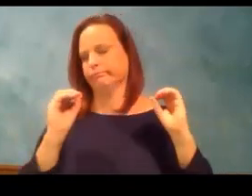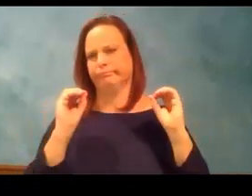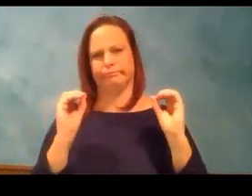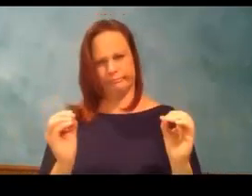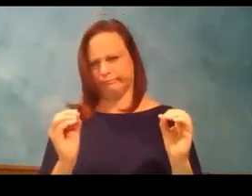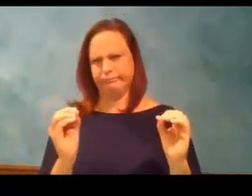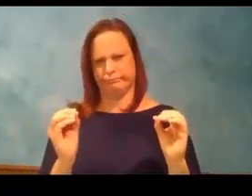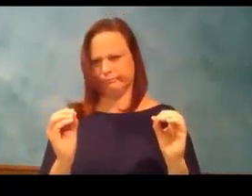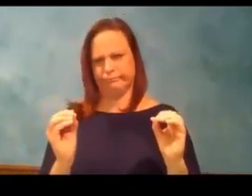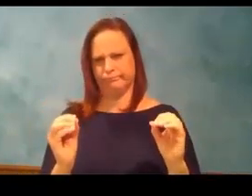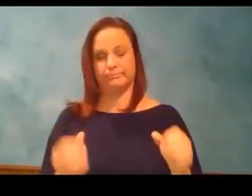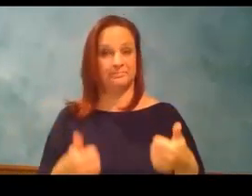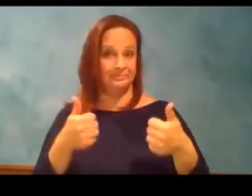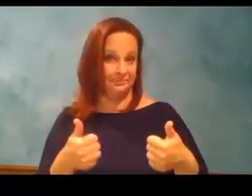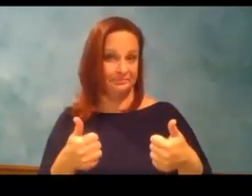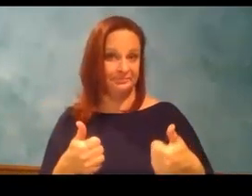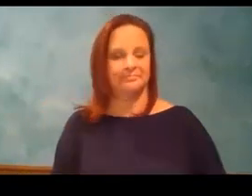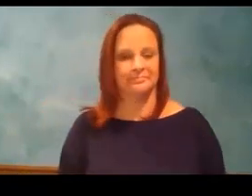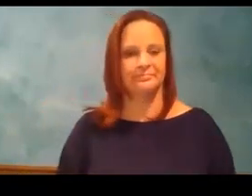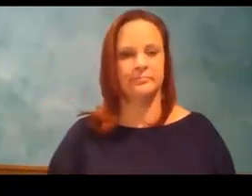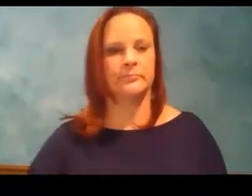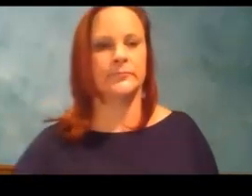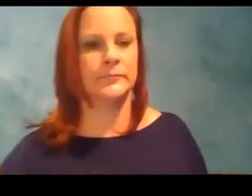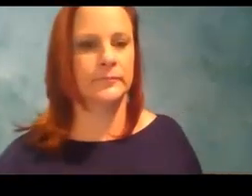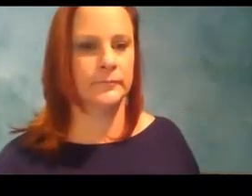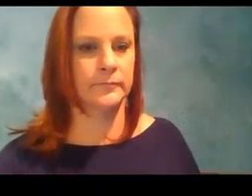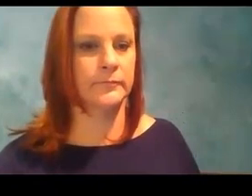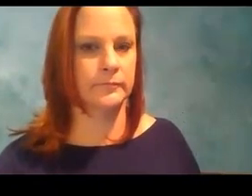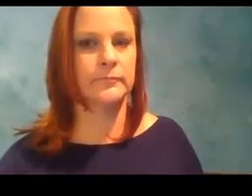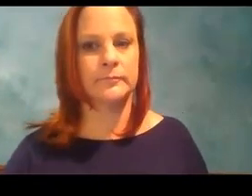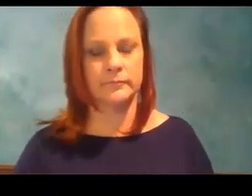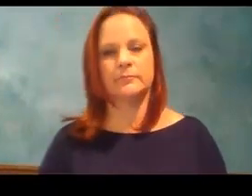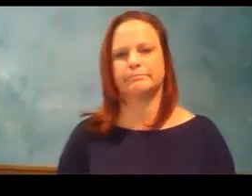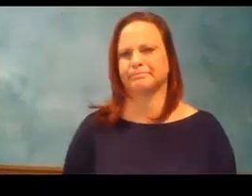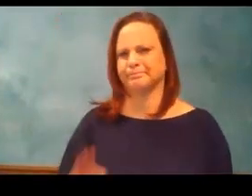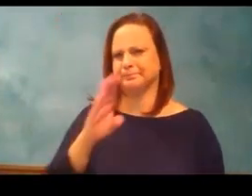I have no grandchildren, but, I'm using the sign NONE